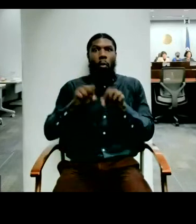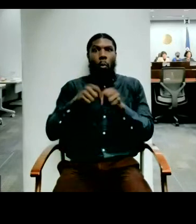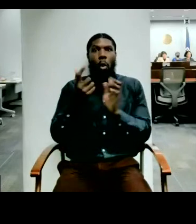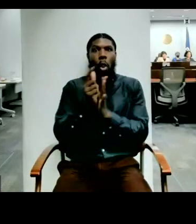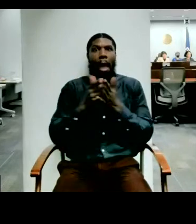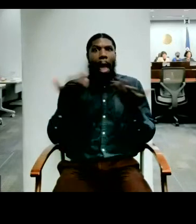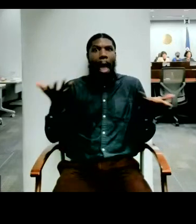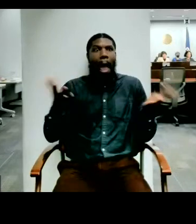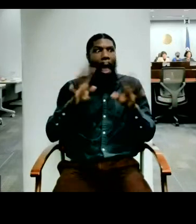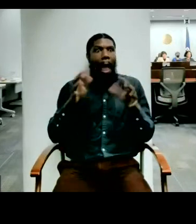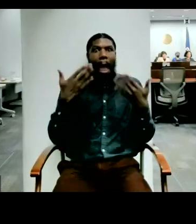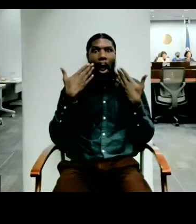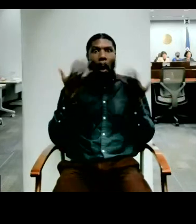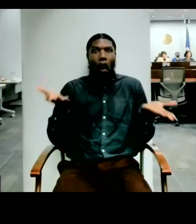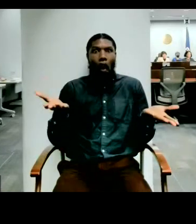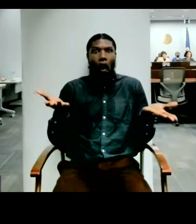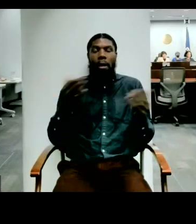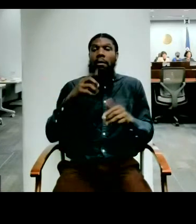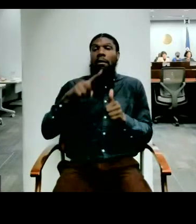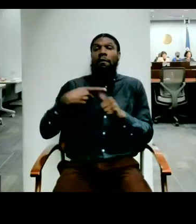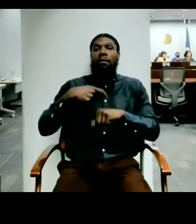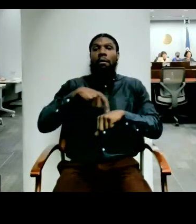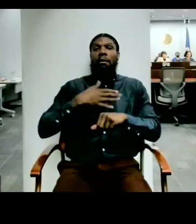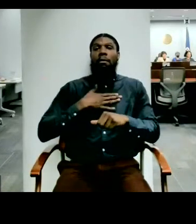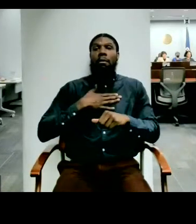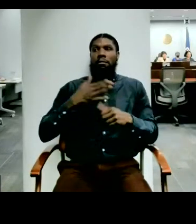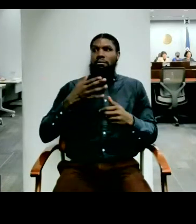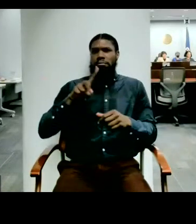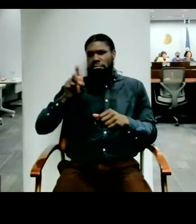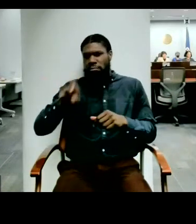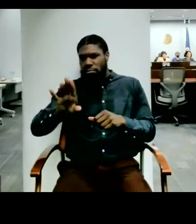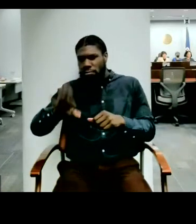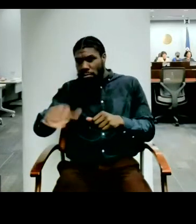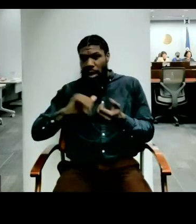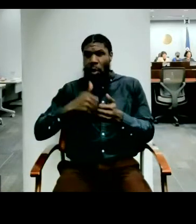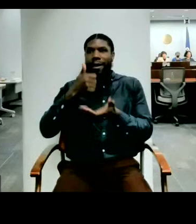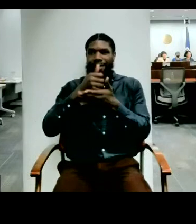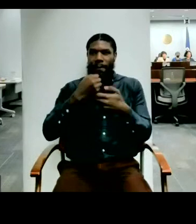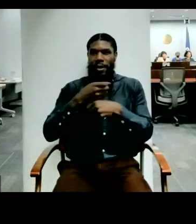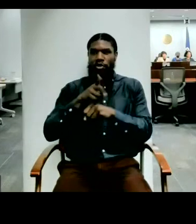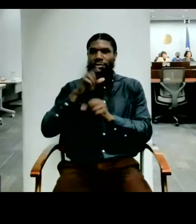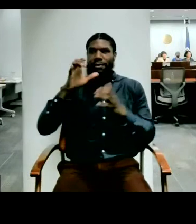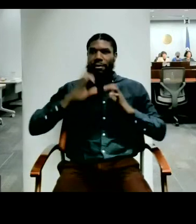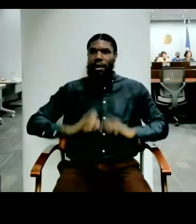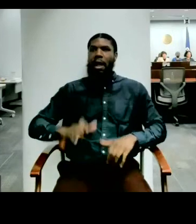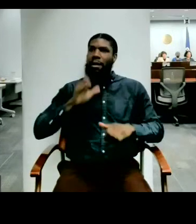Sometimes when I get, the first question is how do we make sure this client is not in trouble, let's work to get this compliance in place.